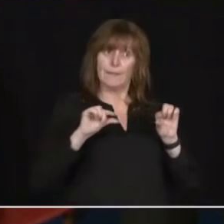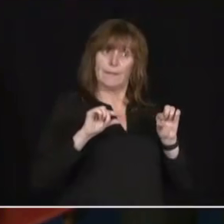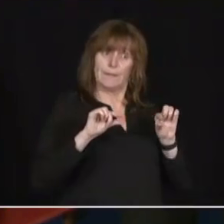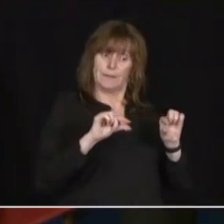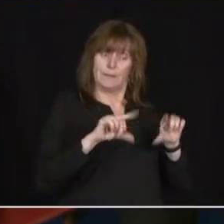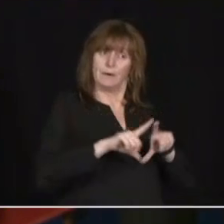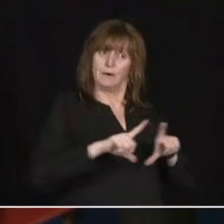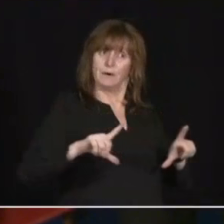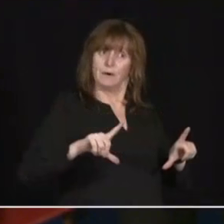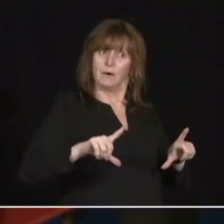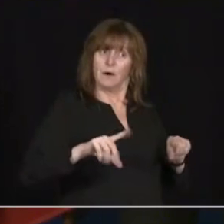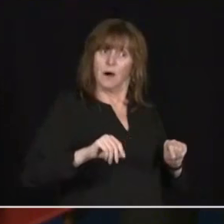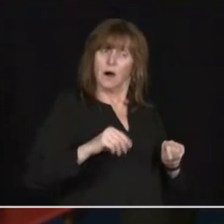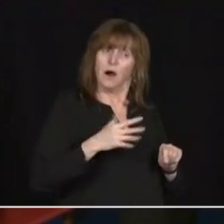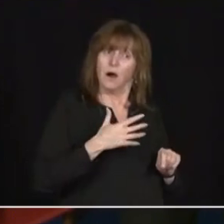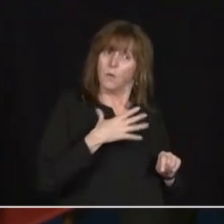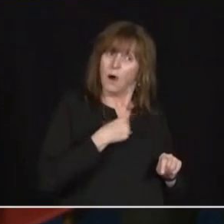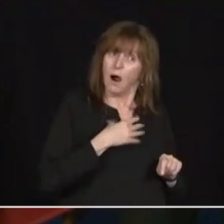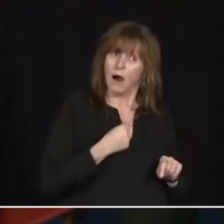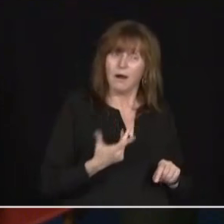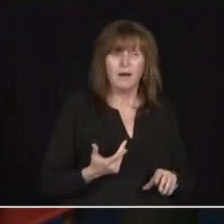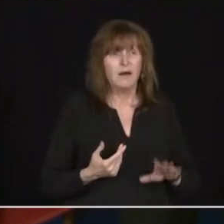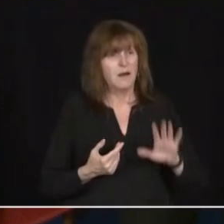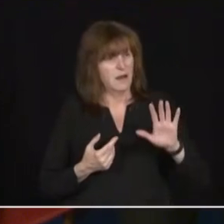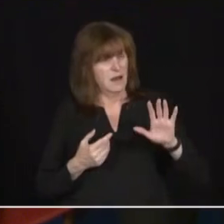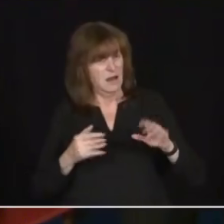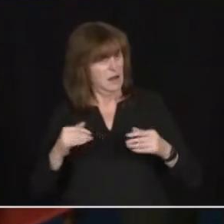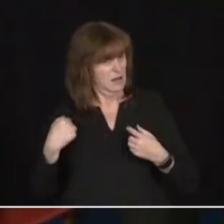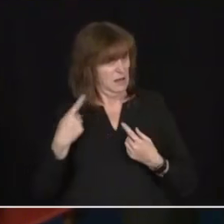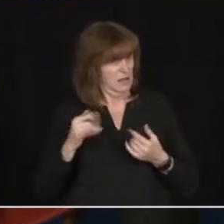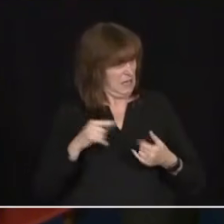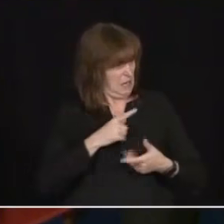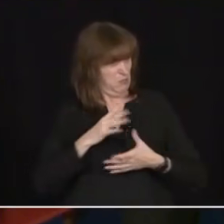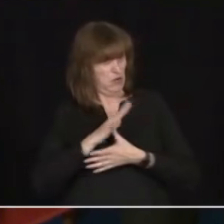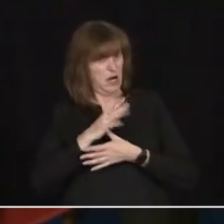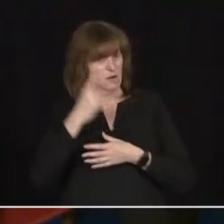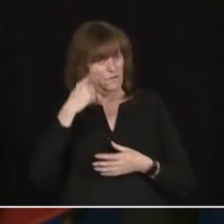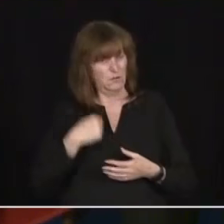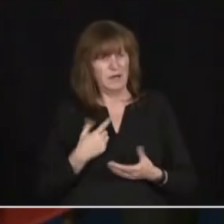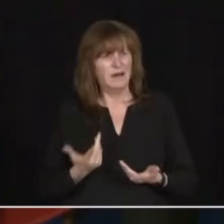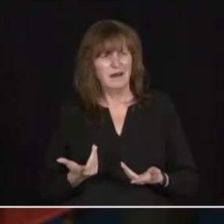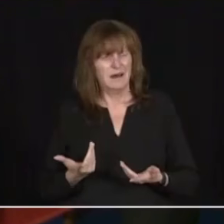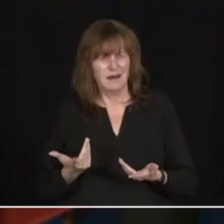hasn't been top of mind for me at all in this situation that we're going through.